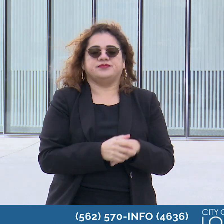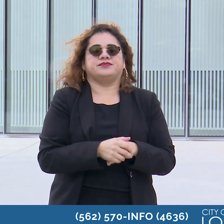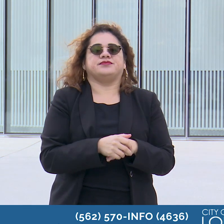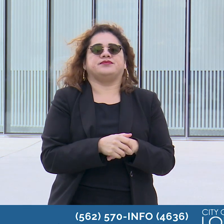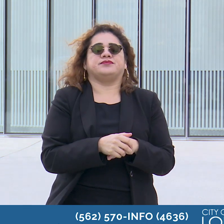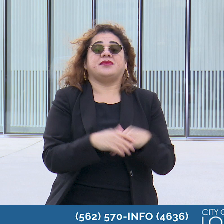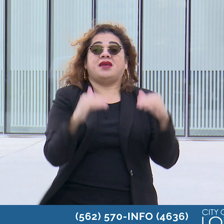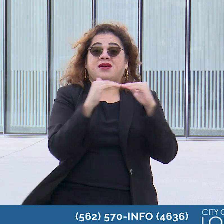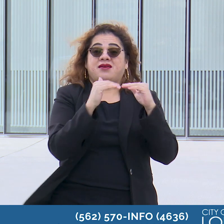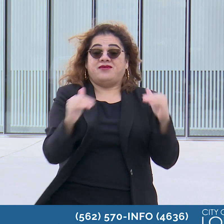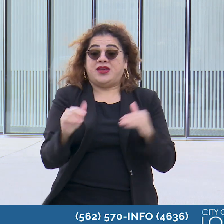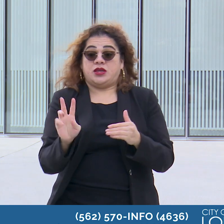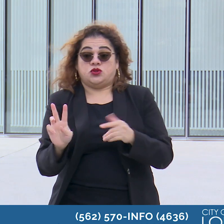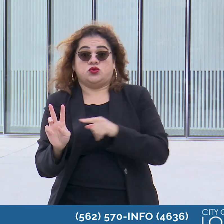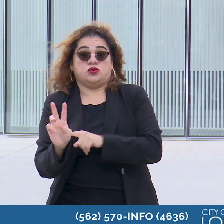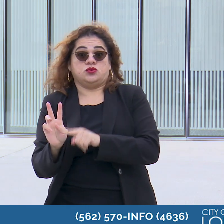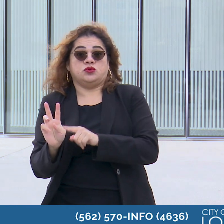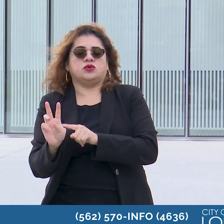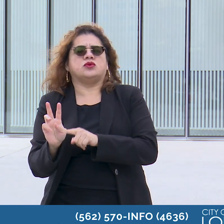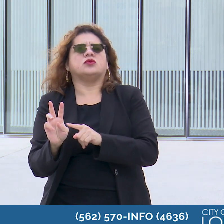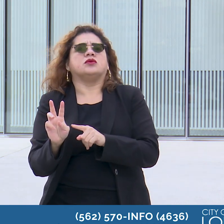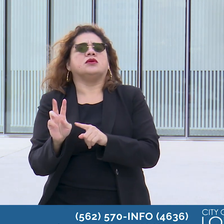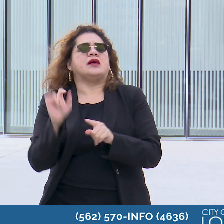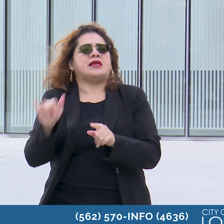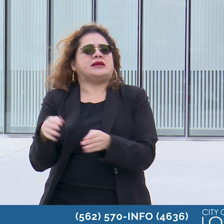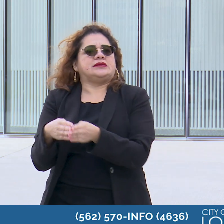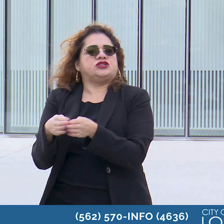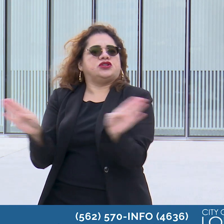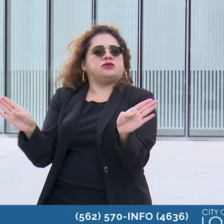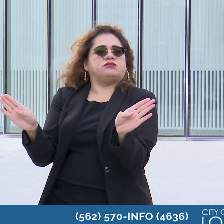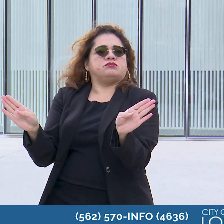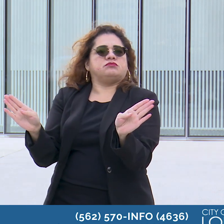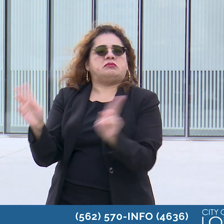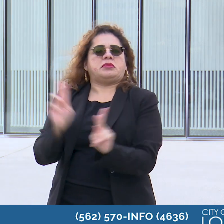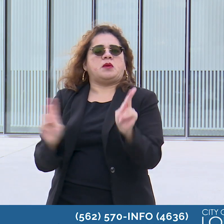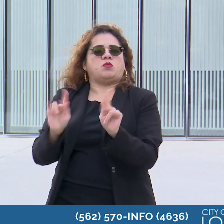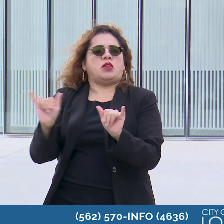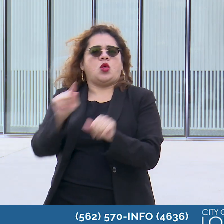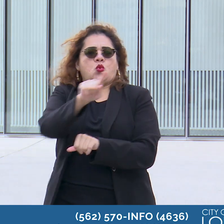Now phase two is the general public.